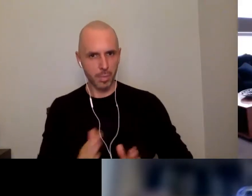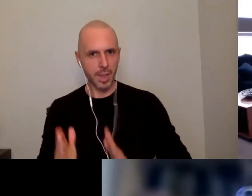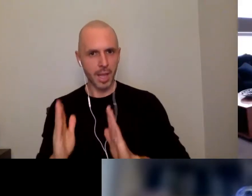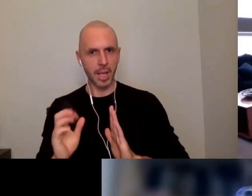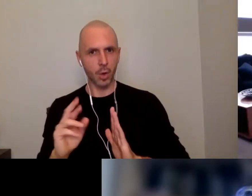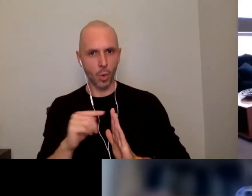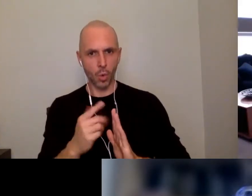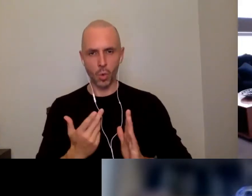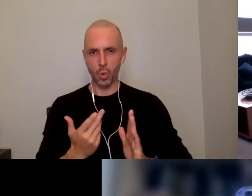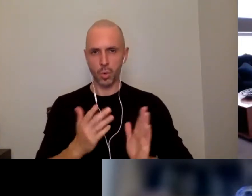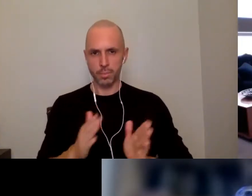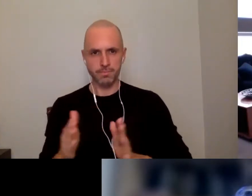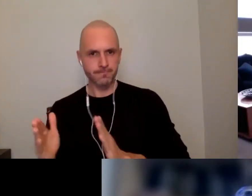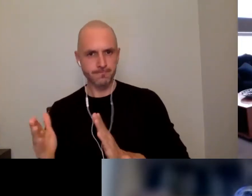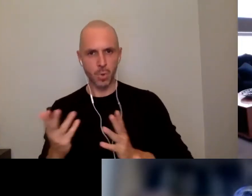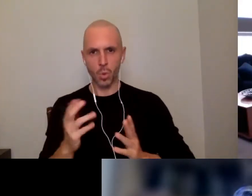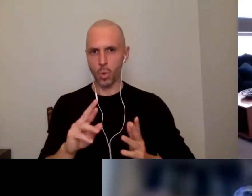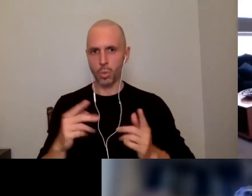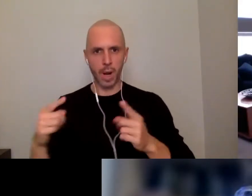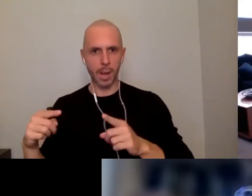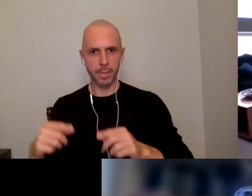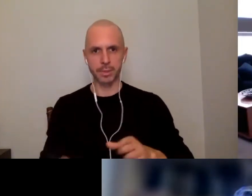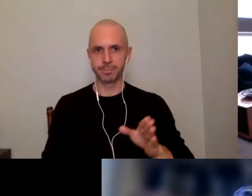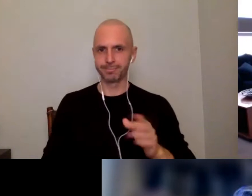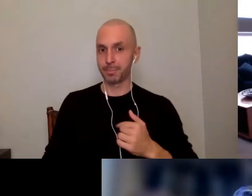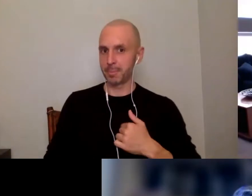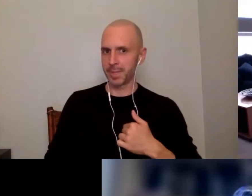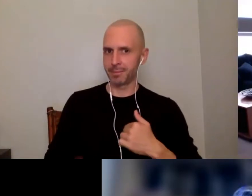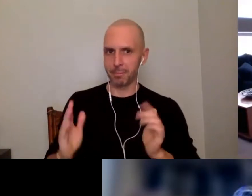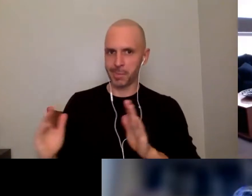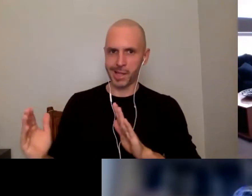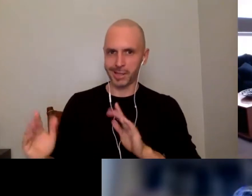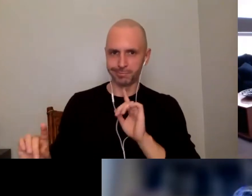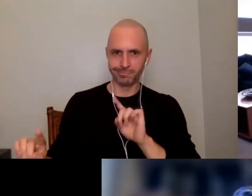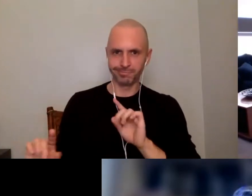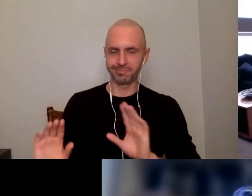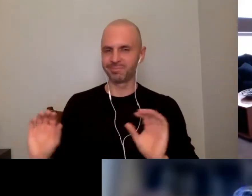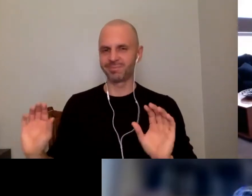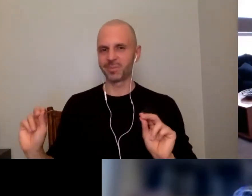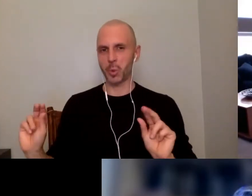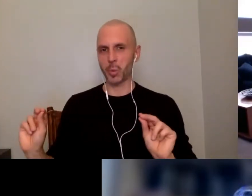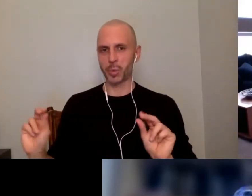i'm a planner in some ways when it comes to administrative duties but when it comes to i'm